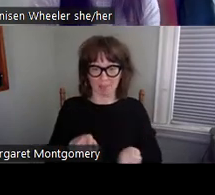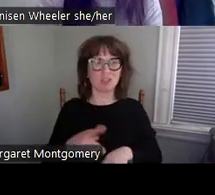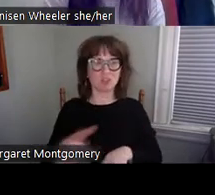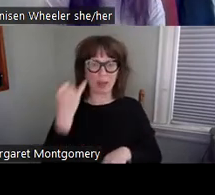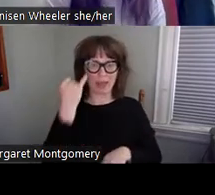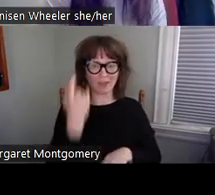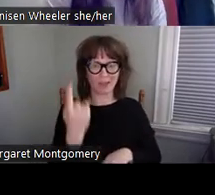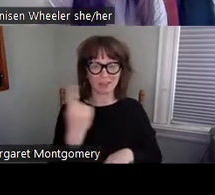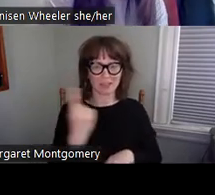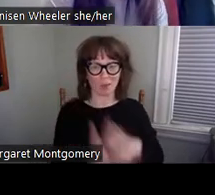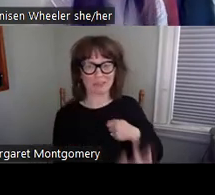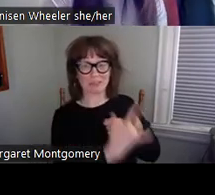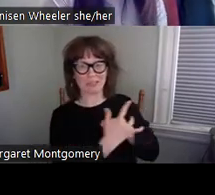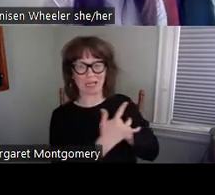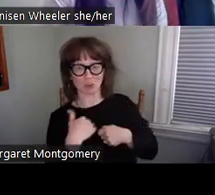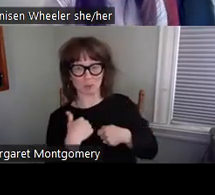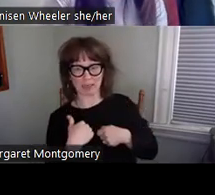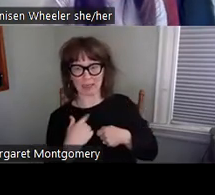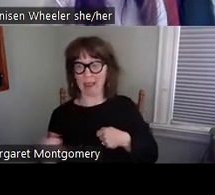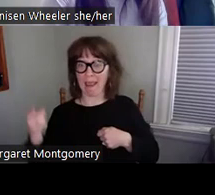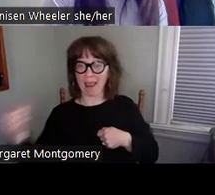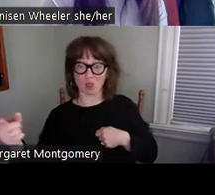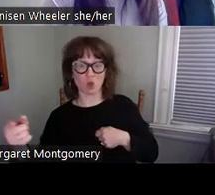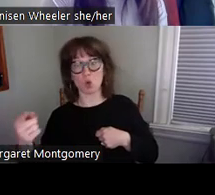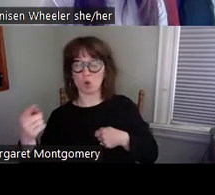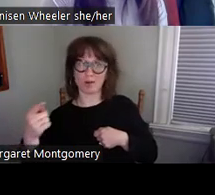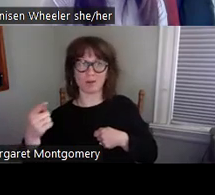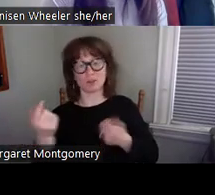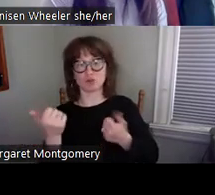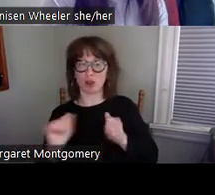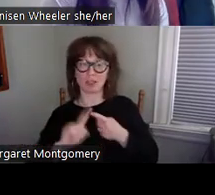12:33:41 me, but that might not be the case, for everyone right of like you can ask someone